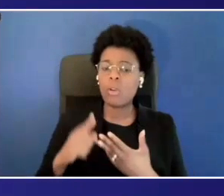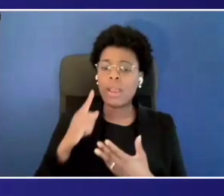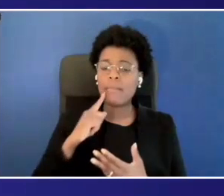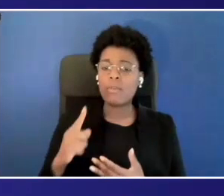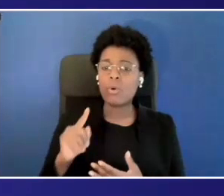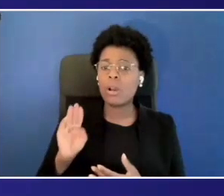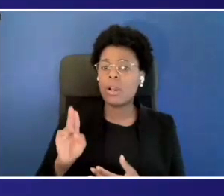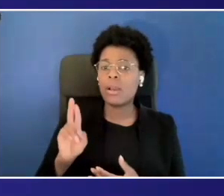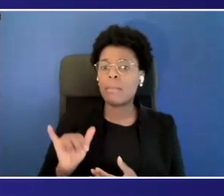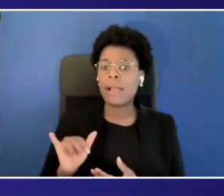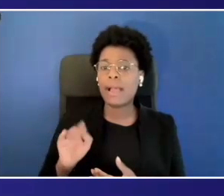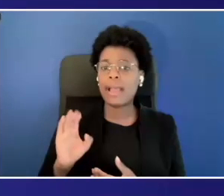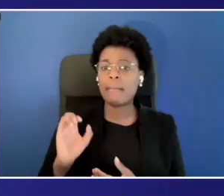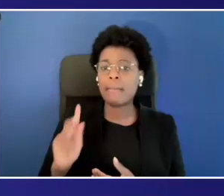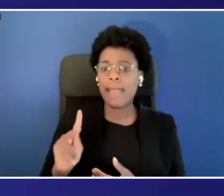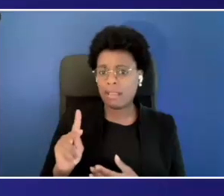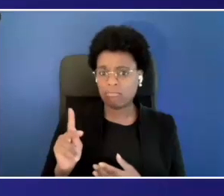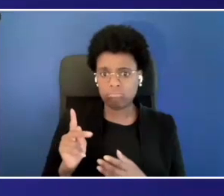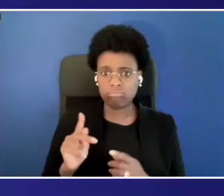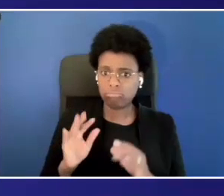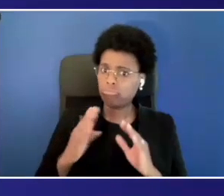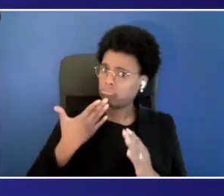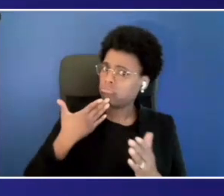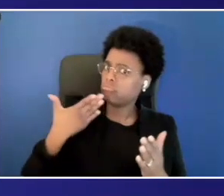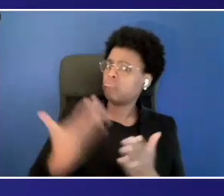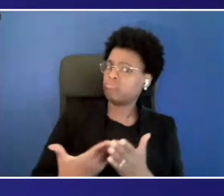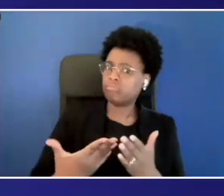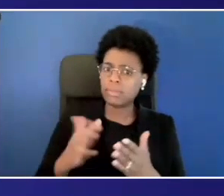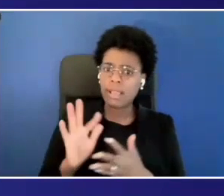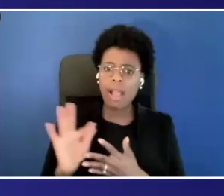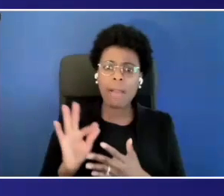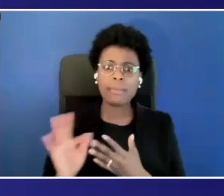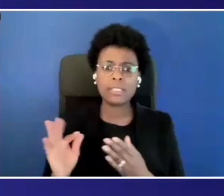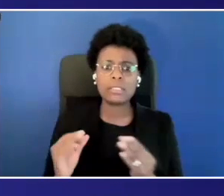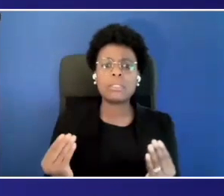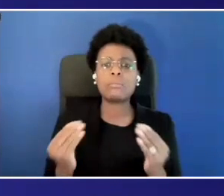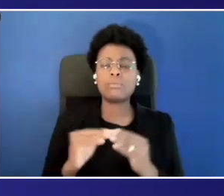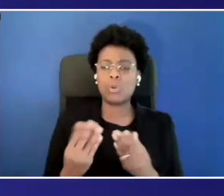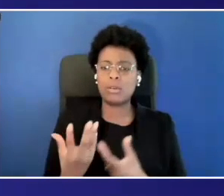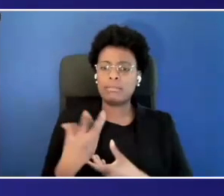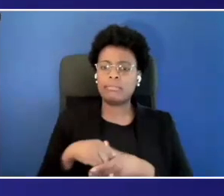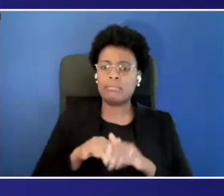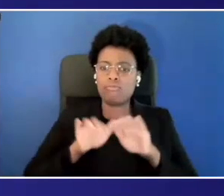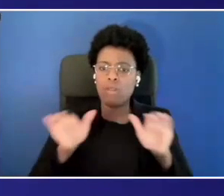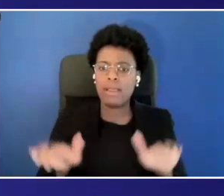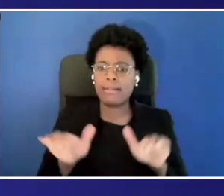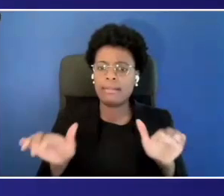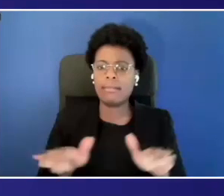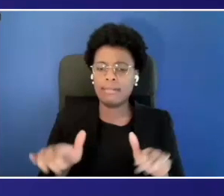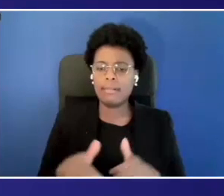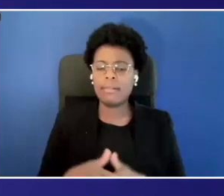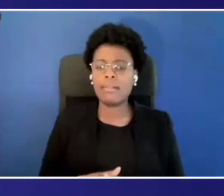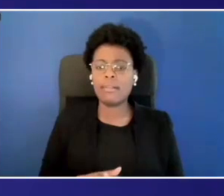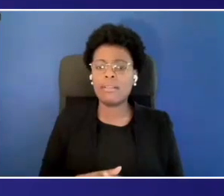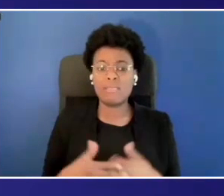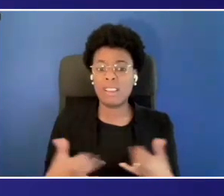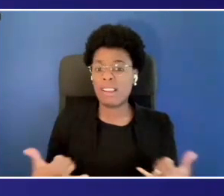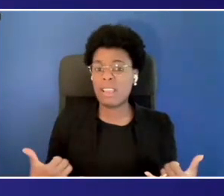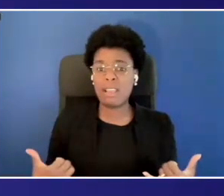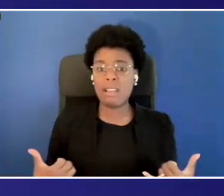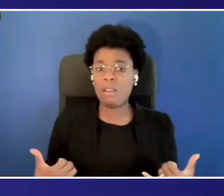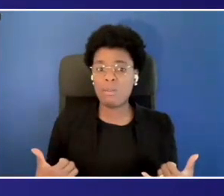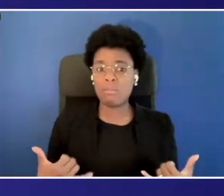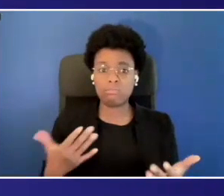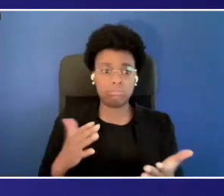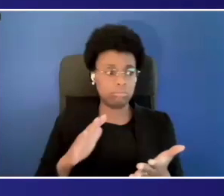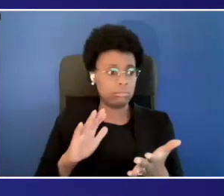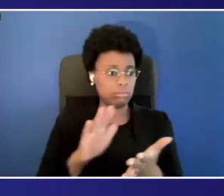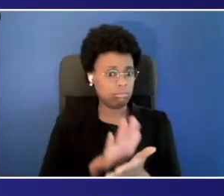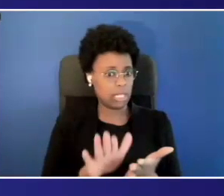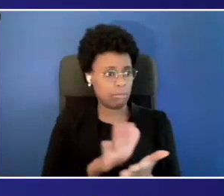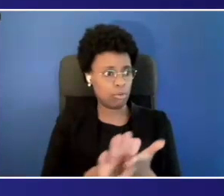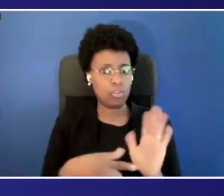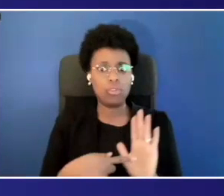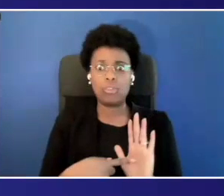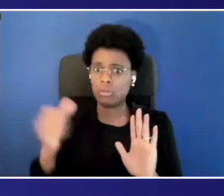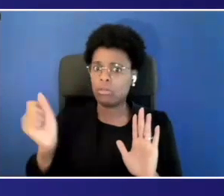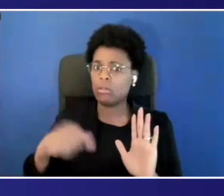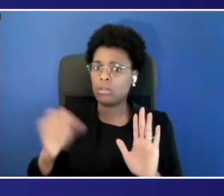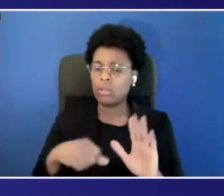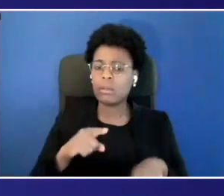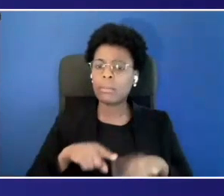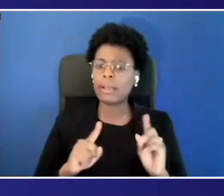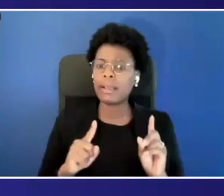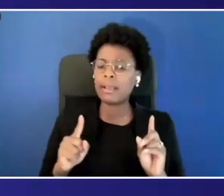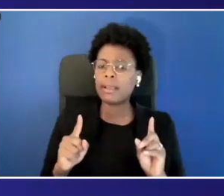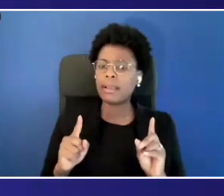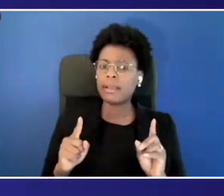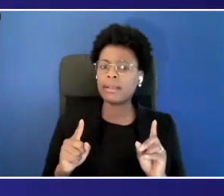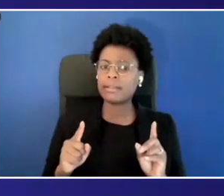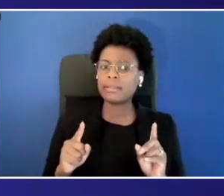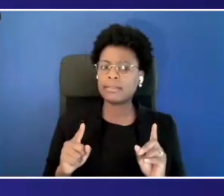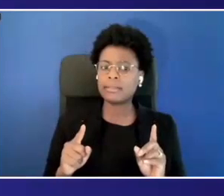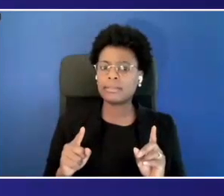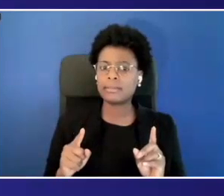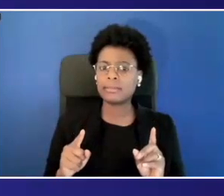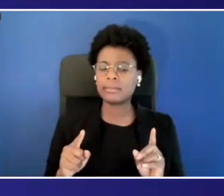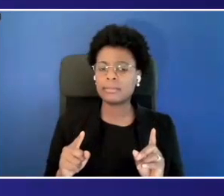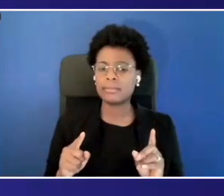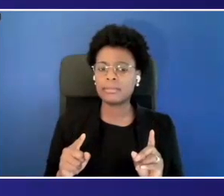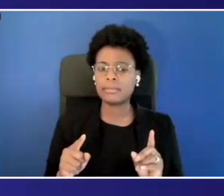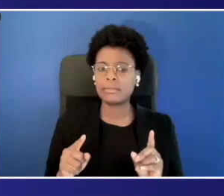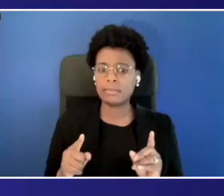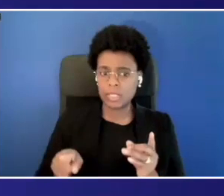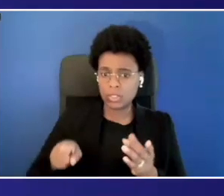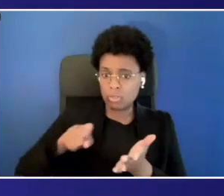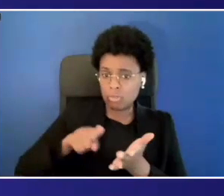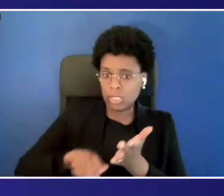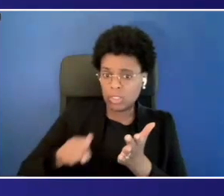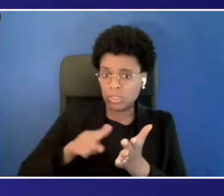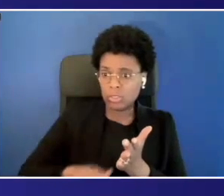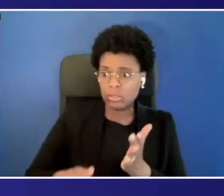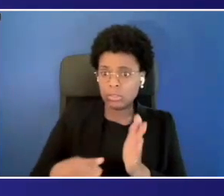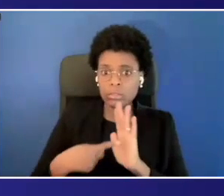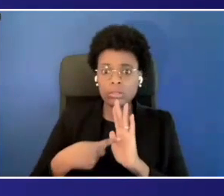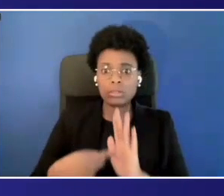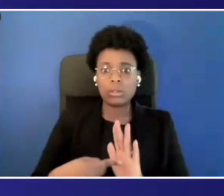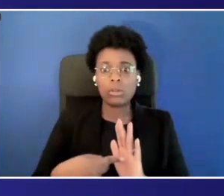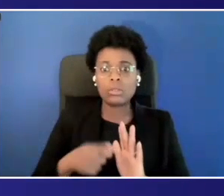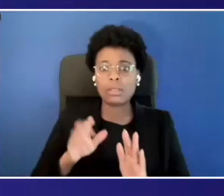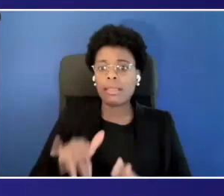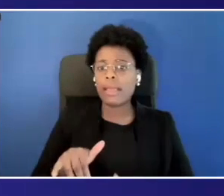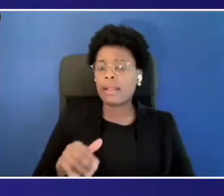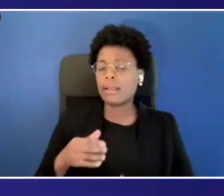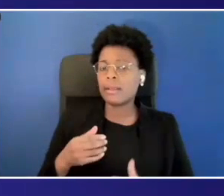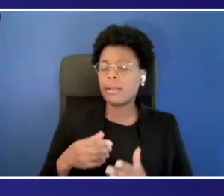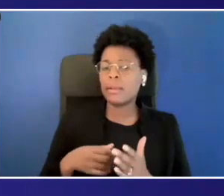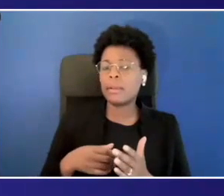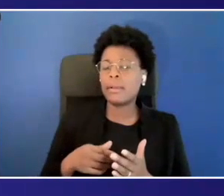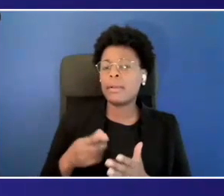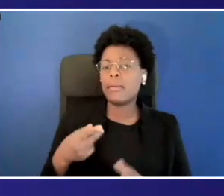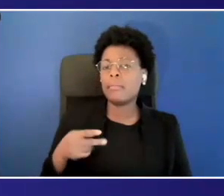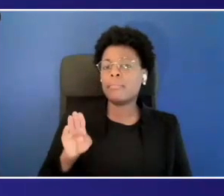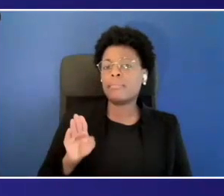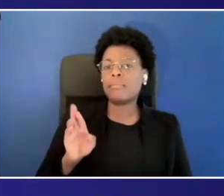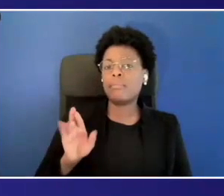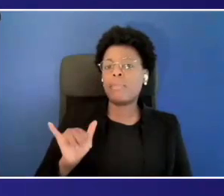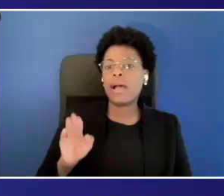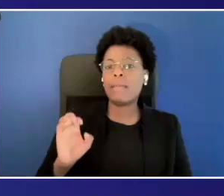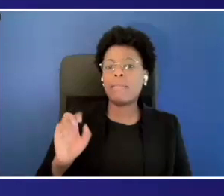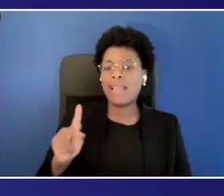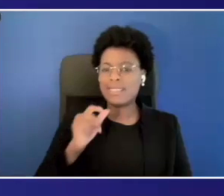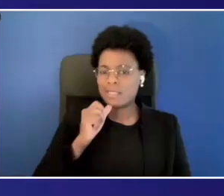To be more practical because at this time that is on paper what it's supposed to be but based on our efforts on what the research shows, the buyback is something which is not working the way it's intended to work.